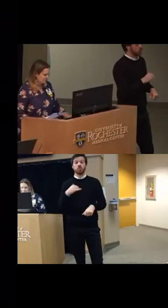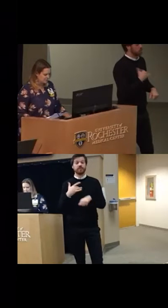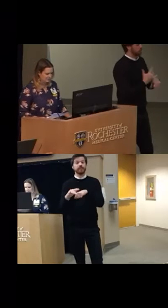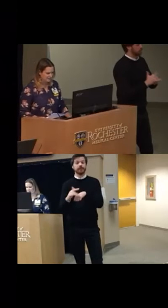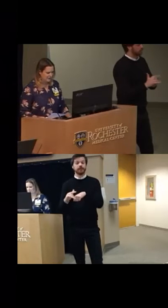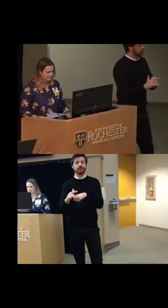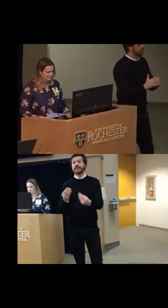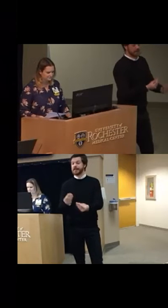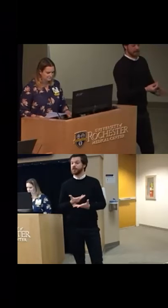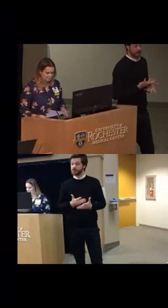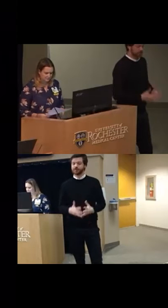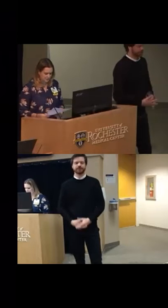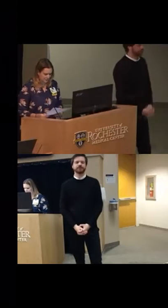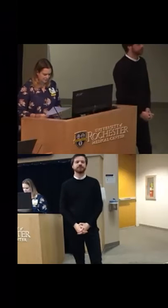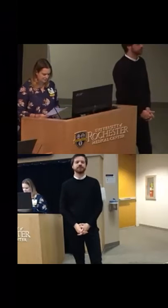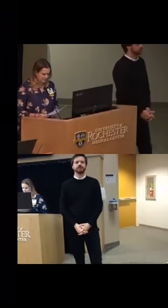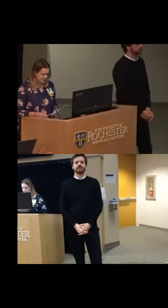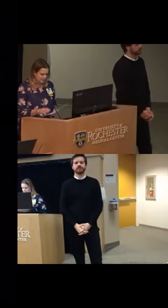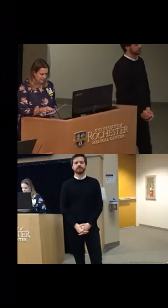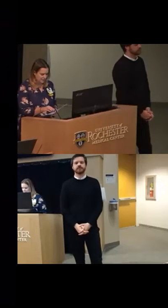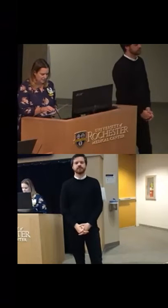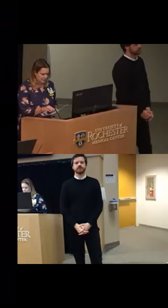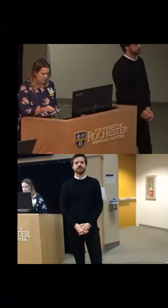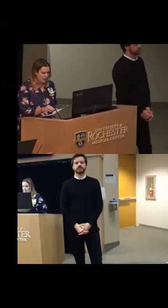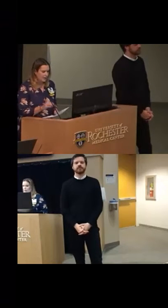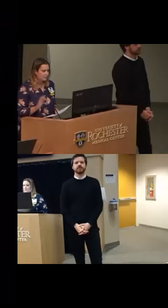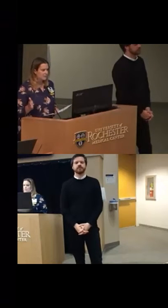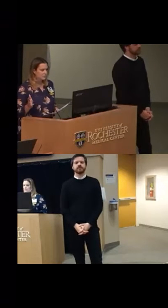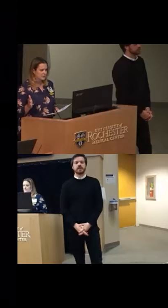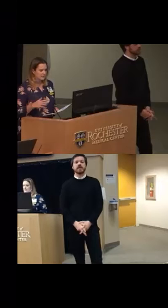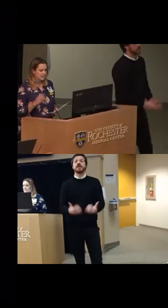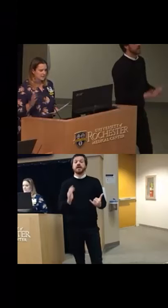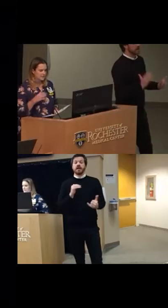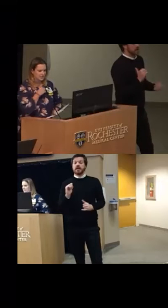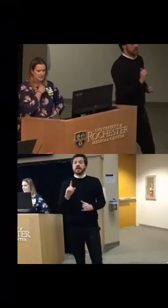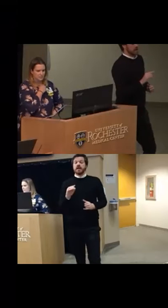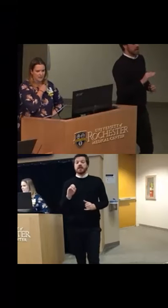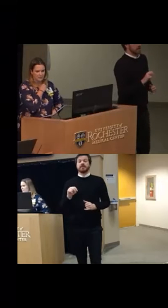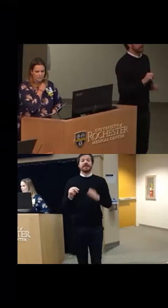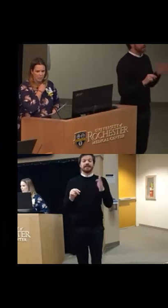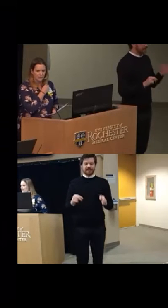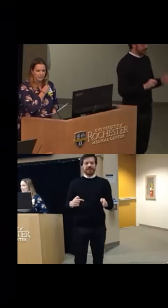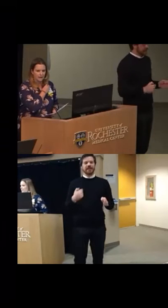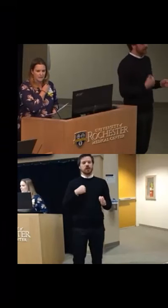so let me know um so on our administrative side this is our team and we have been growing um as